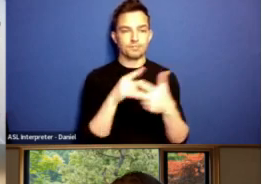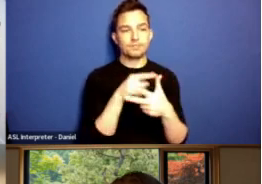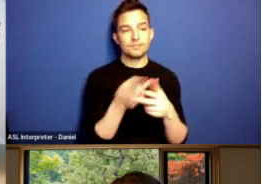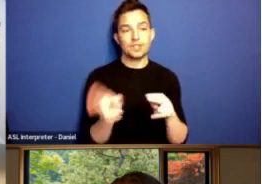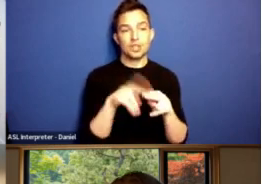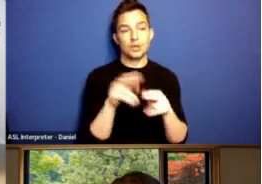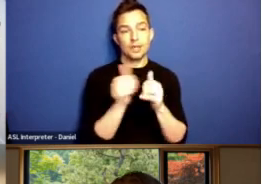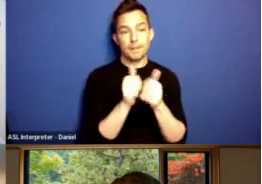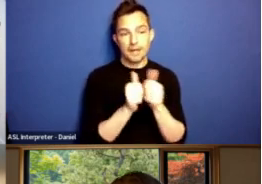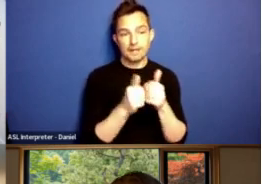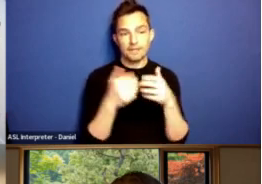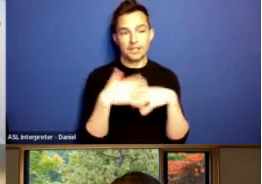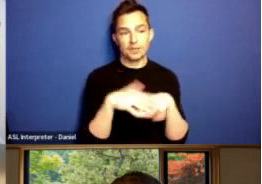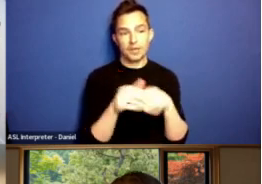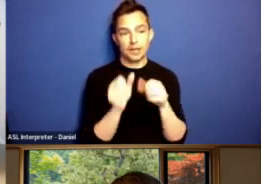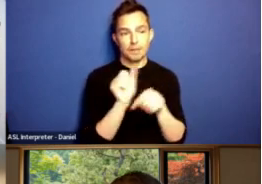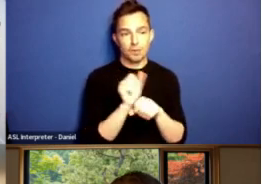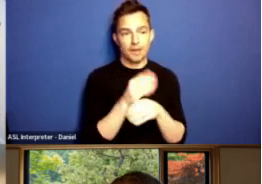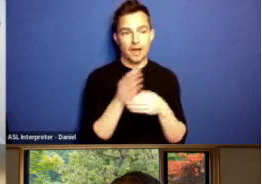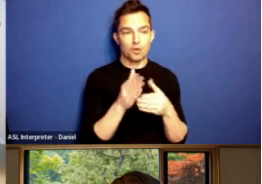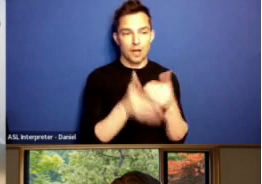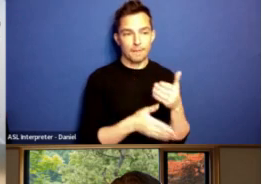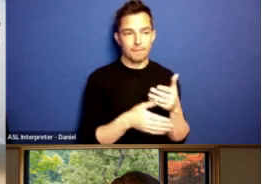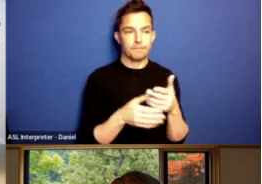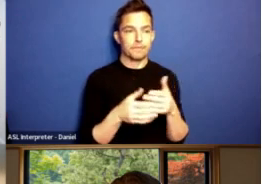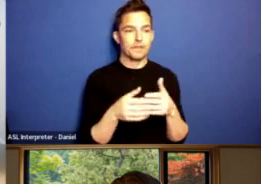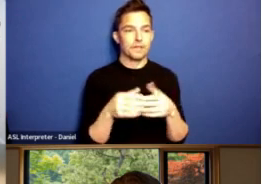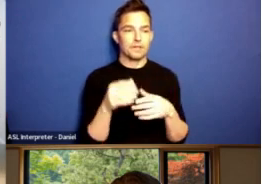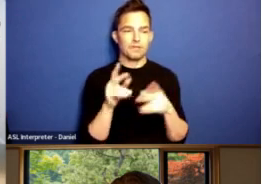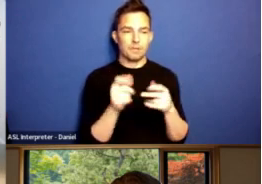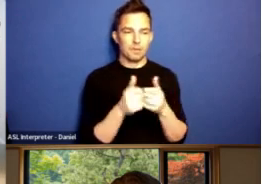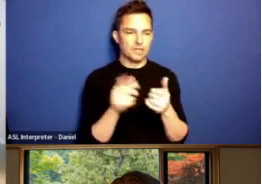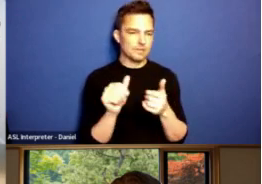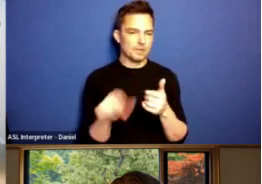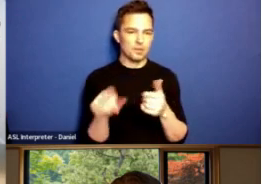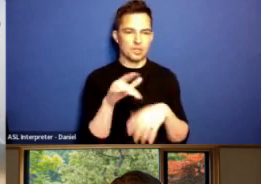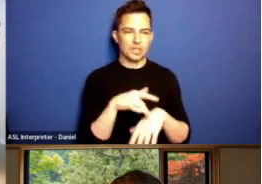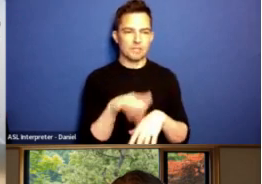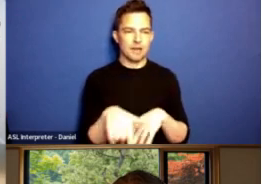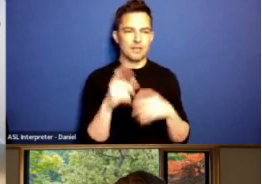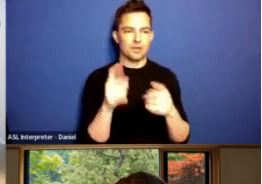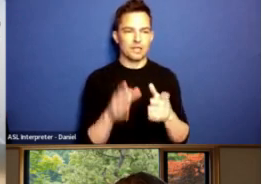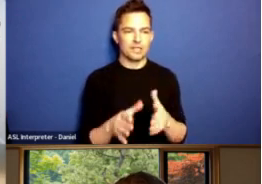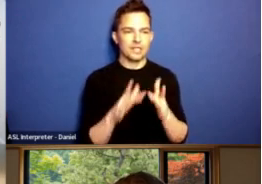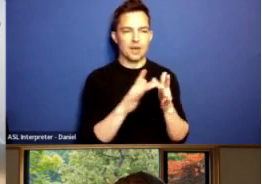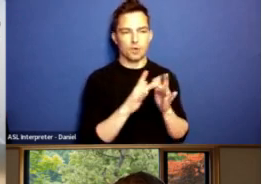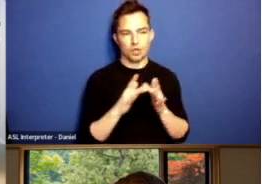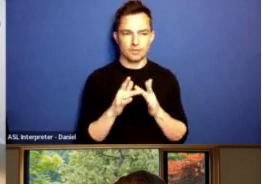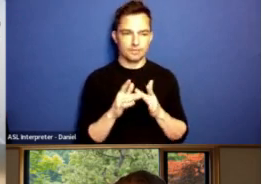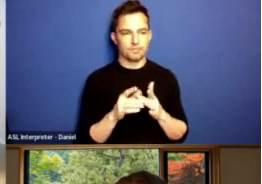disabilities that are focused on getting some volunteer opportunities or connecting to employment. Another example,